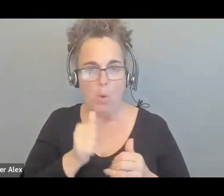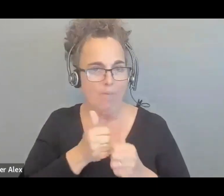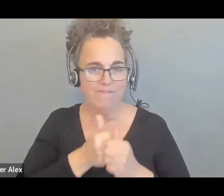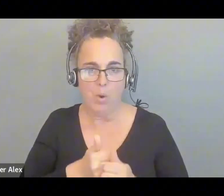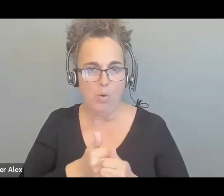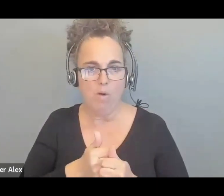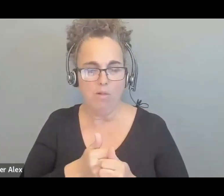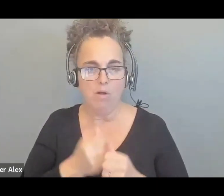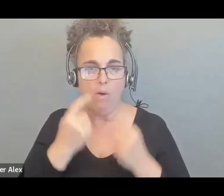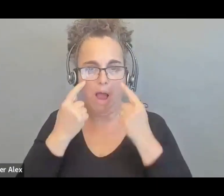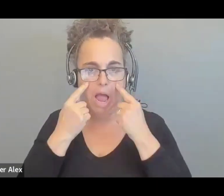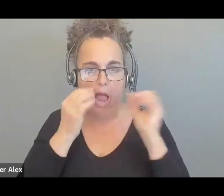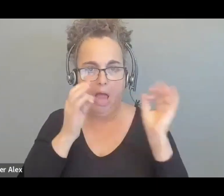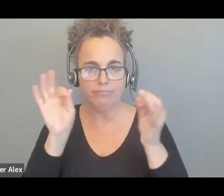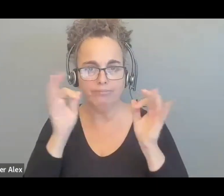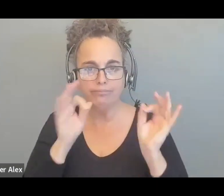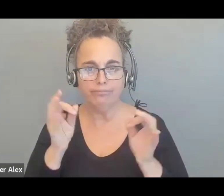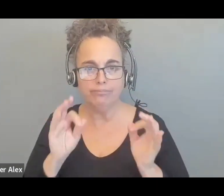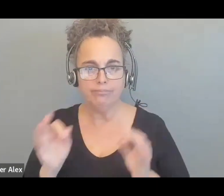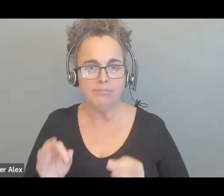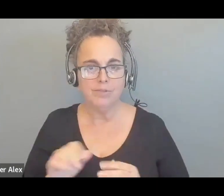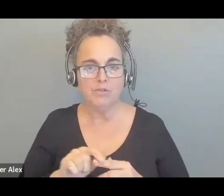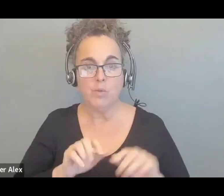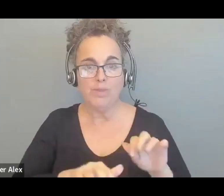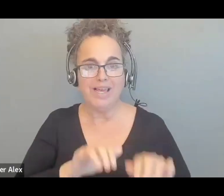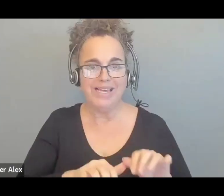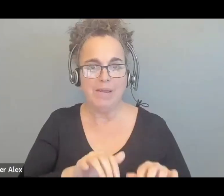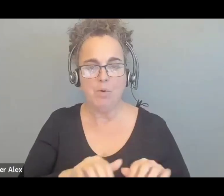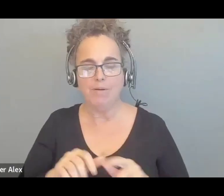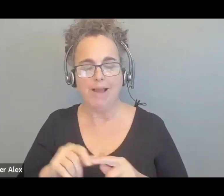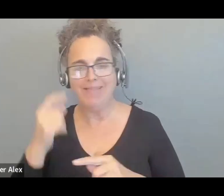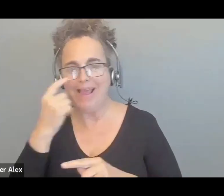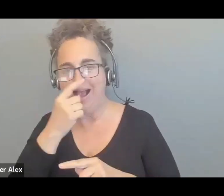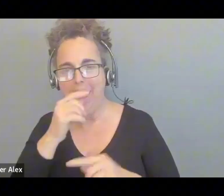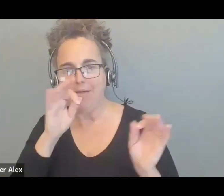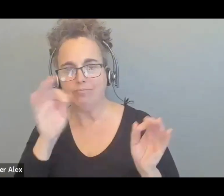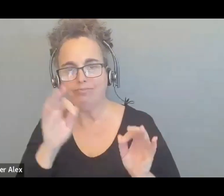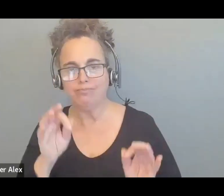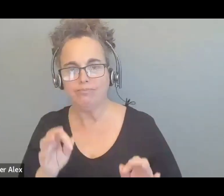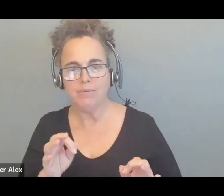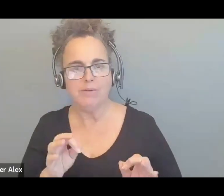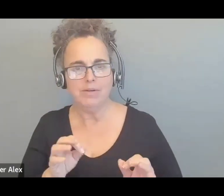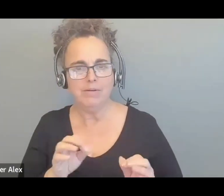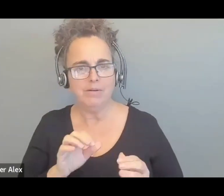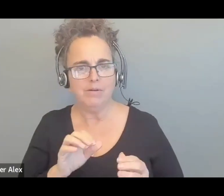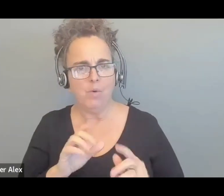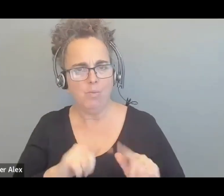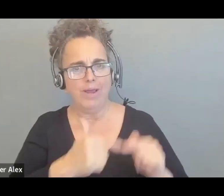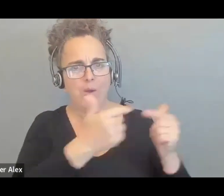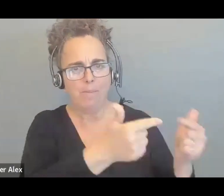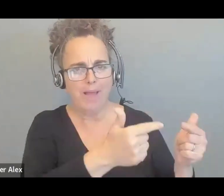If the keyboard focus order is not following the eye focus order, that's something that we let the developers and designers know.